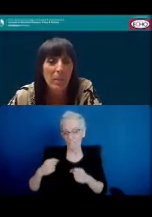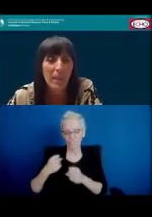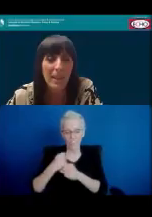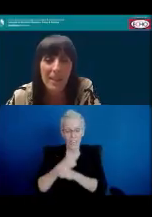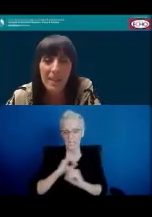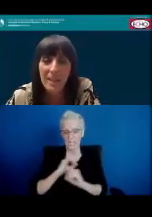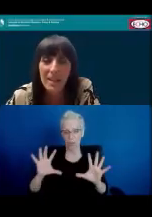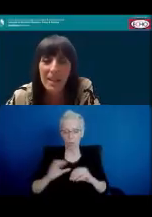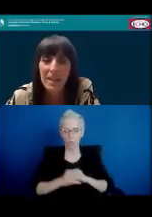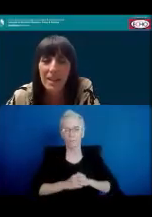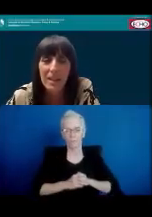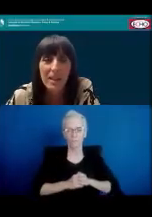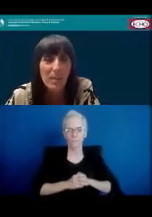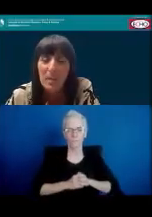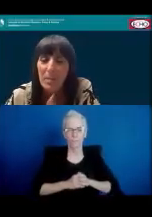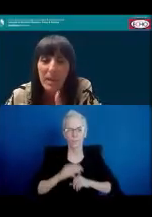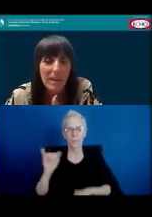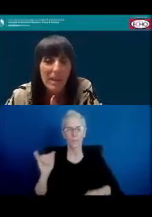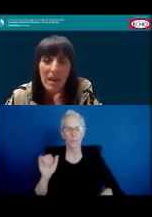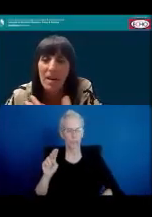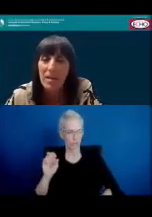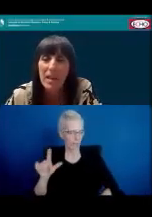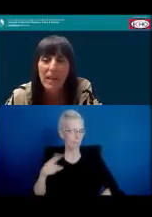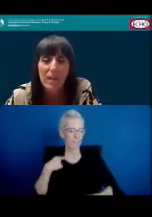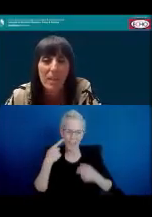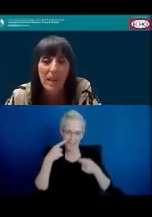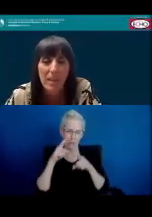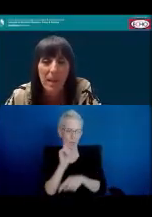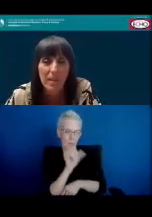play isn't this type of play doesn't always have to be about